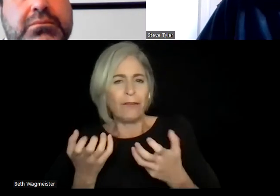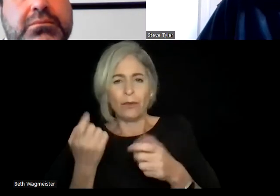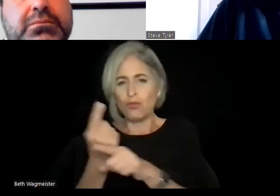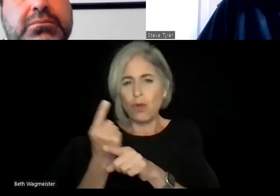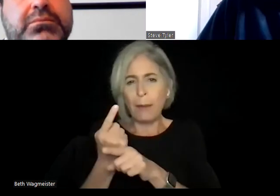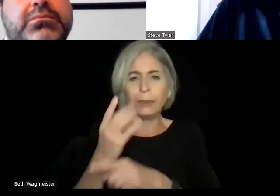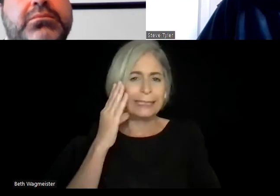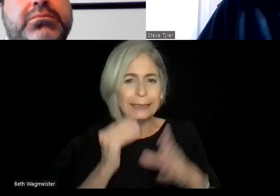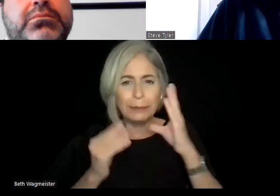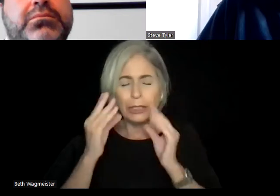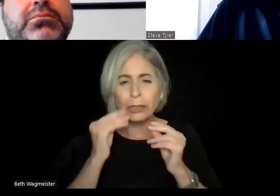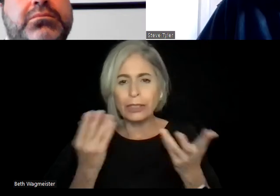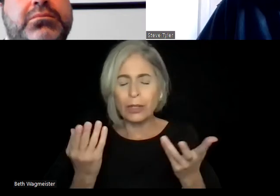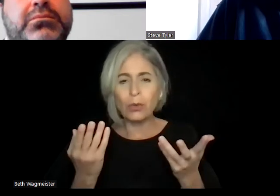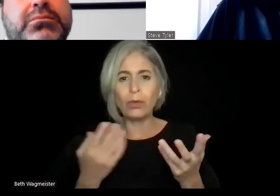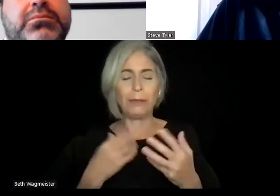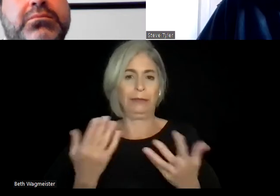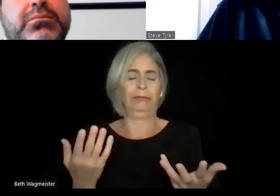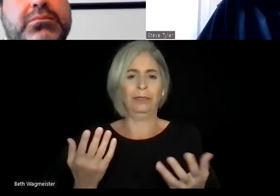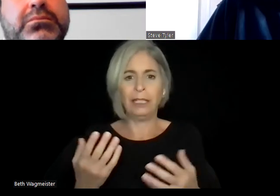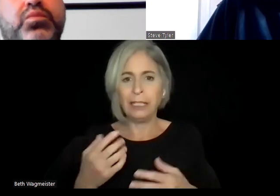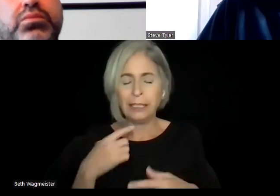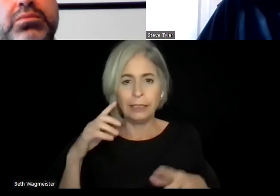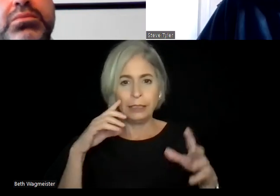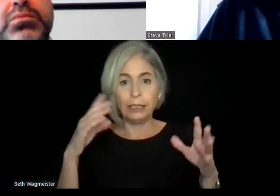we're desperate to have our high streets back, we're desperate to be